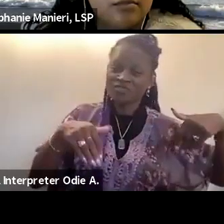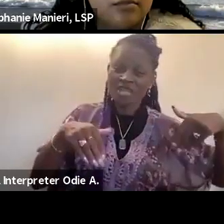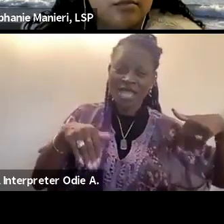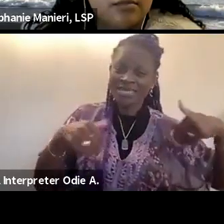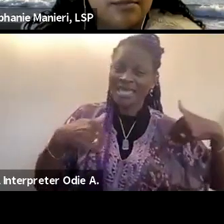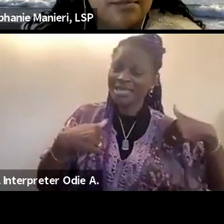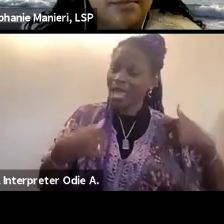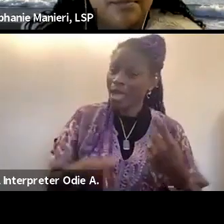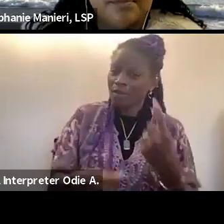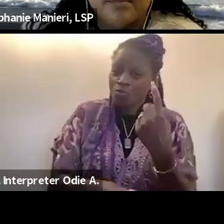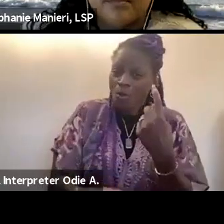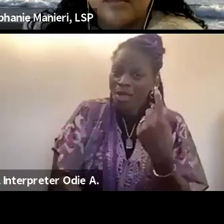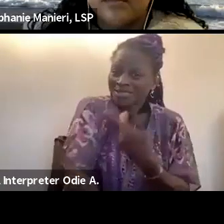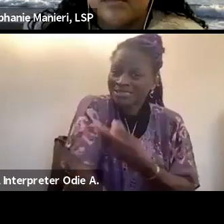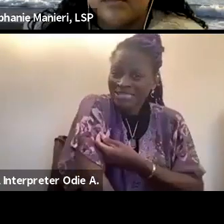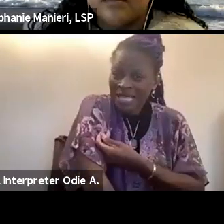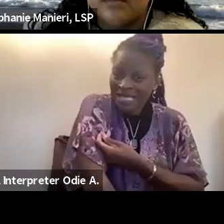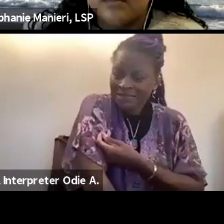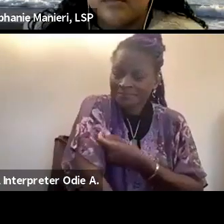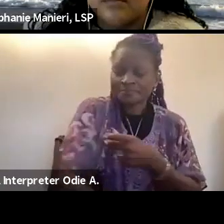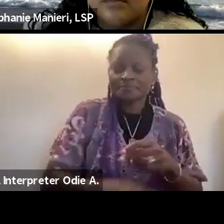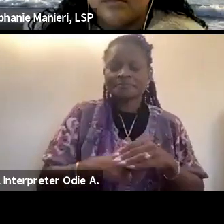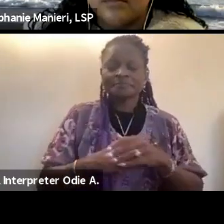I also want to note that influenza season